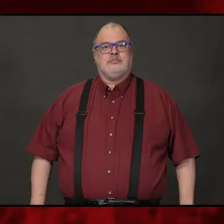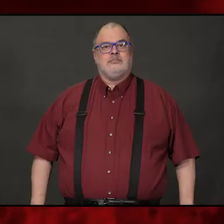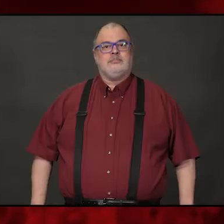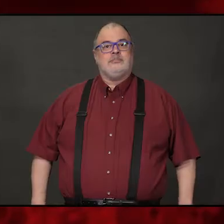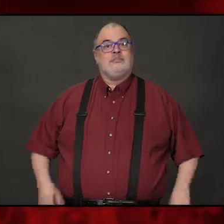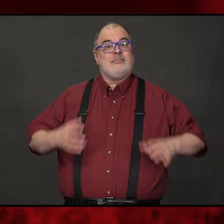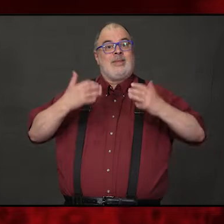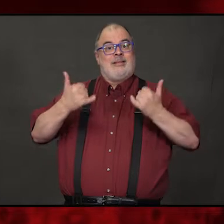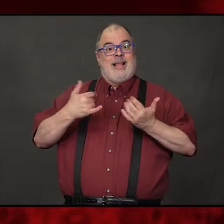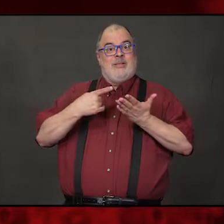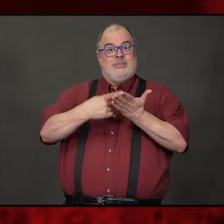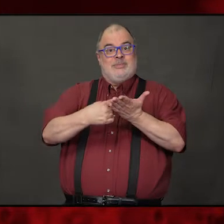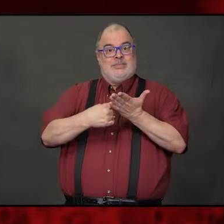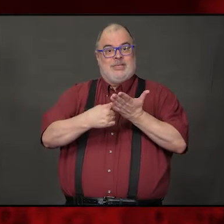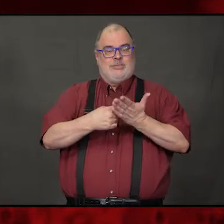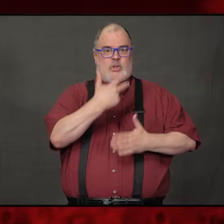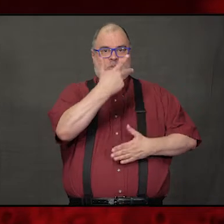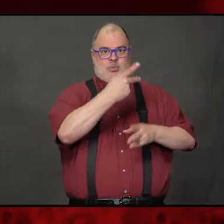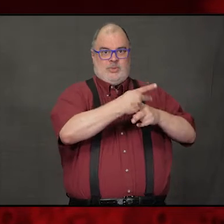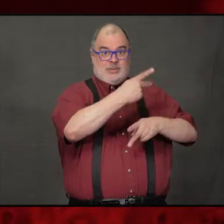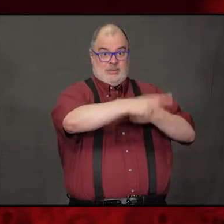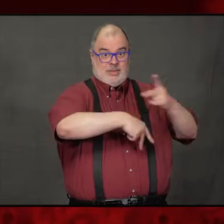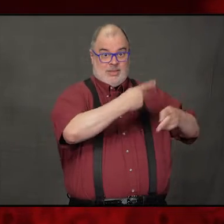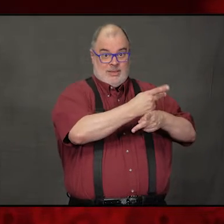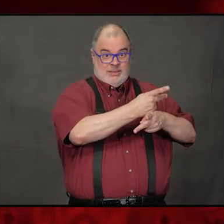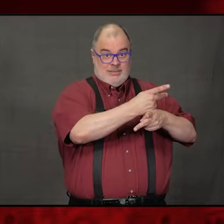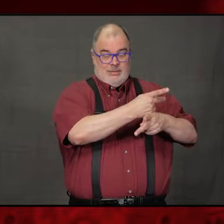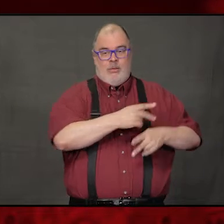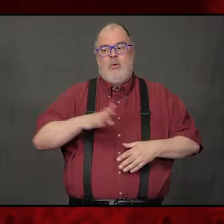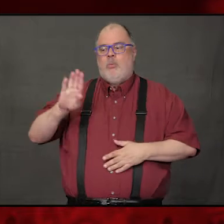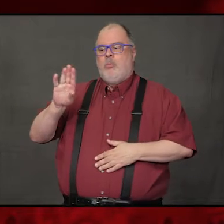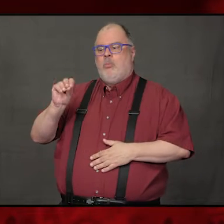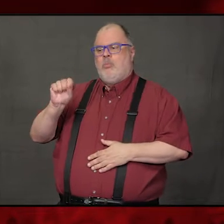Now let’s talk about the different types of vaccines and why do we need boosters?